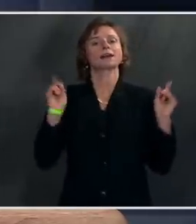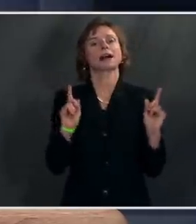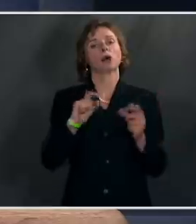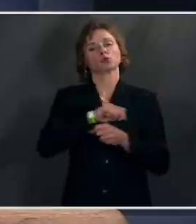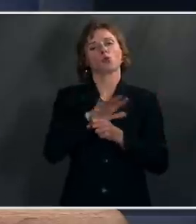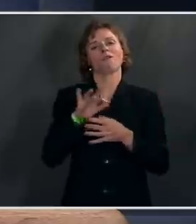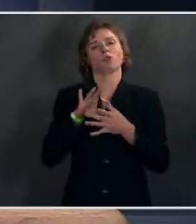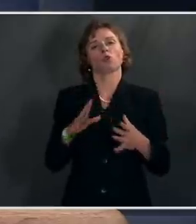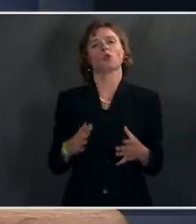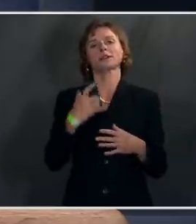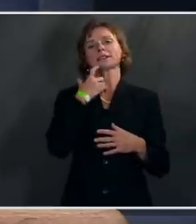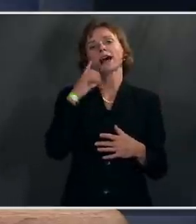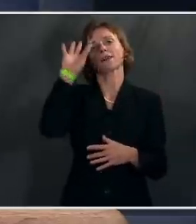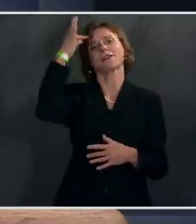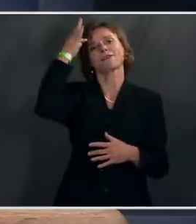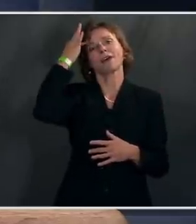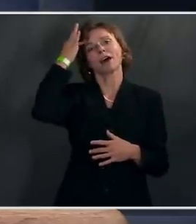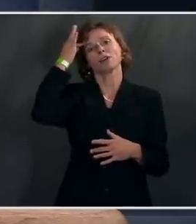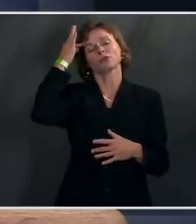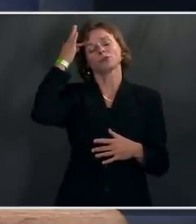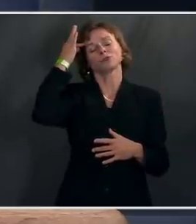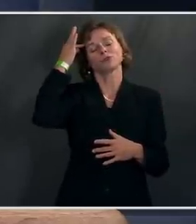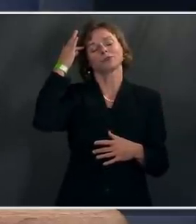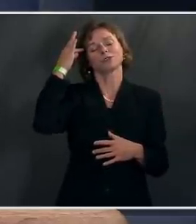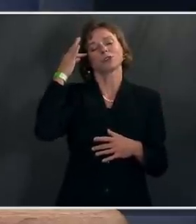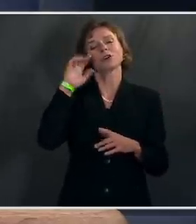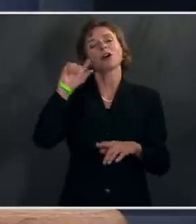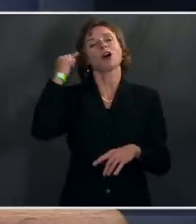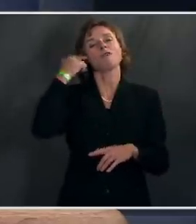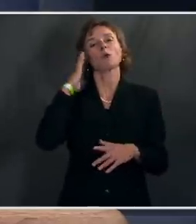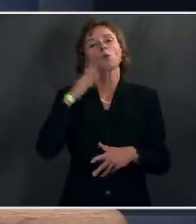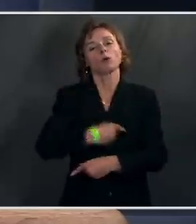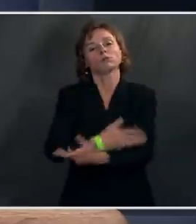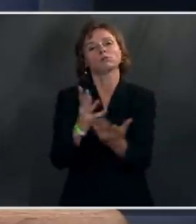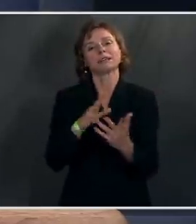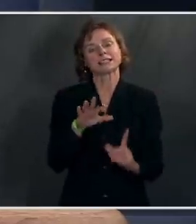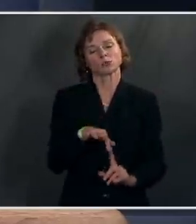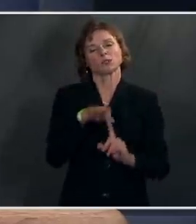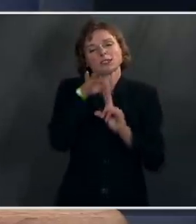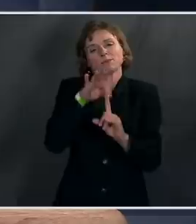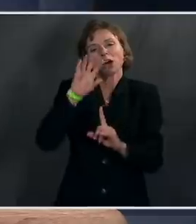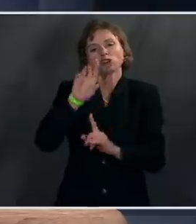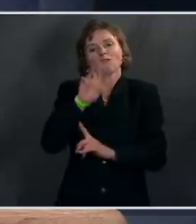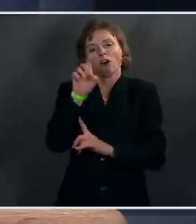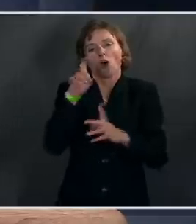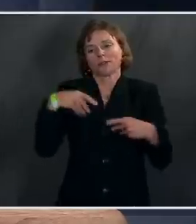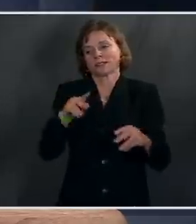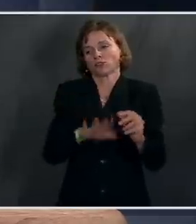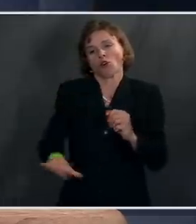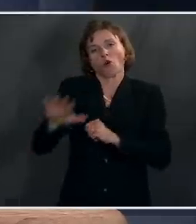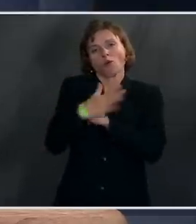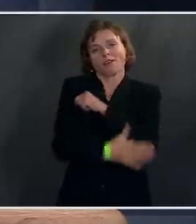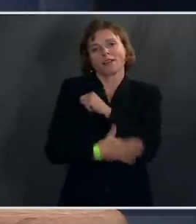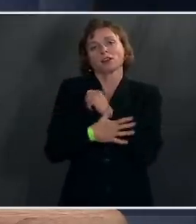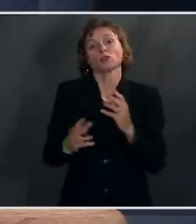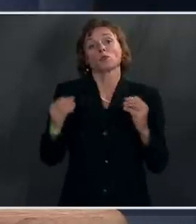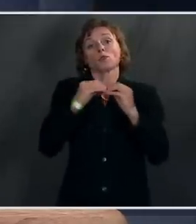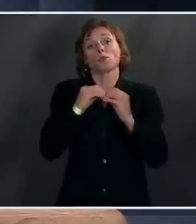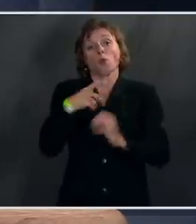the federal government will deliver to select pharmacies across the country additional vaccine that's coming online next week.